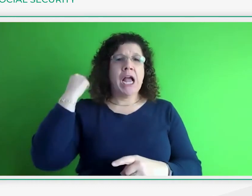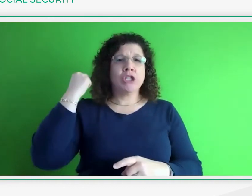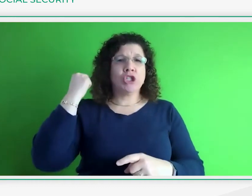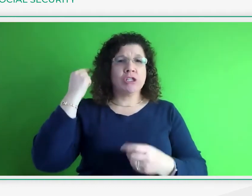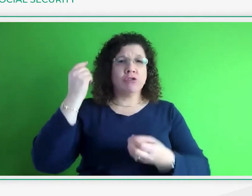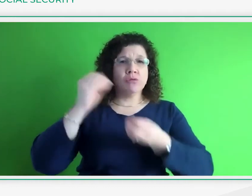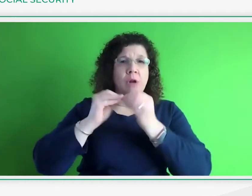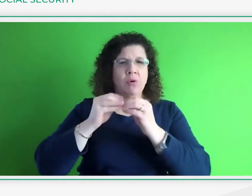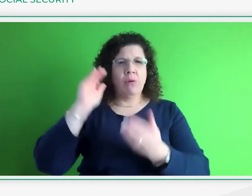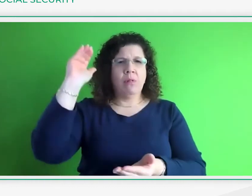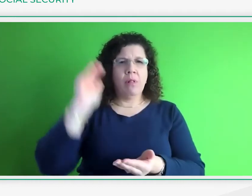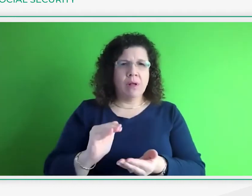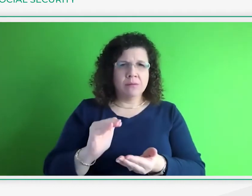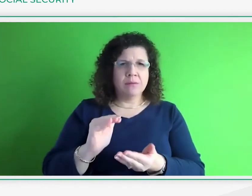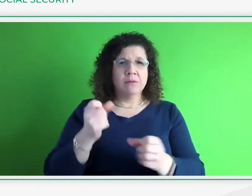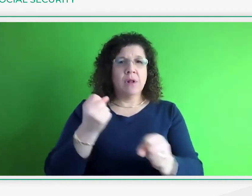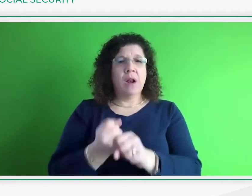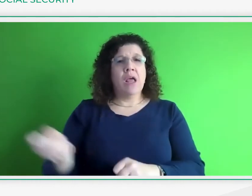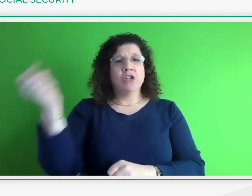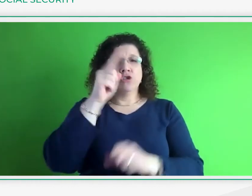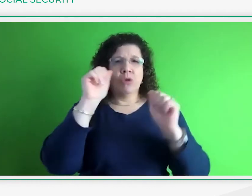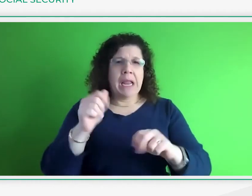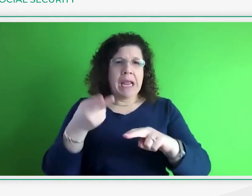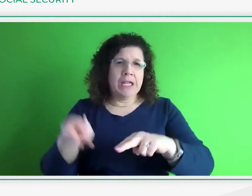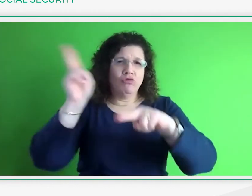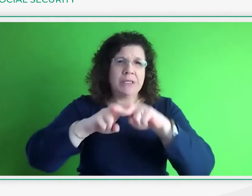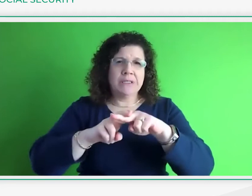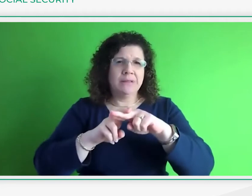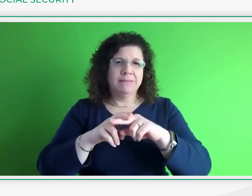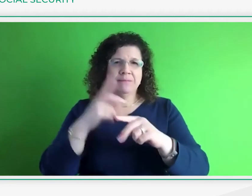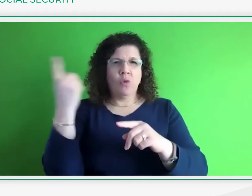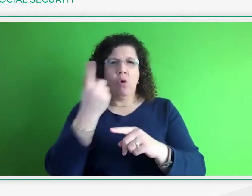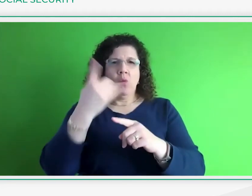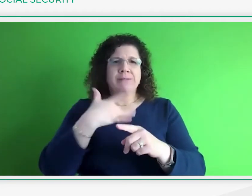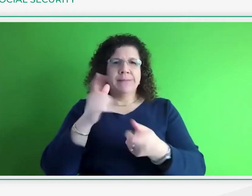Now last year the number was a little bit more reduced. And next year it could increase.